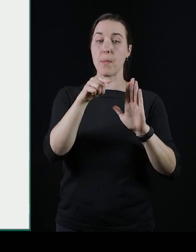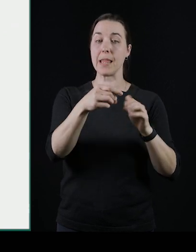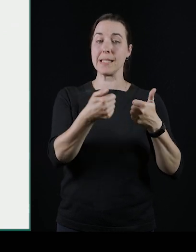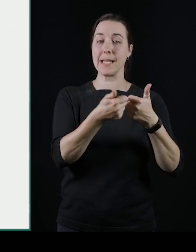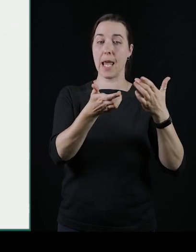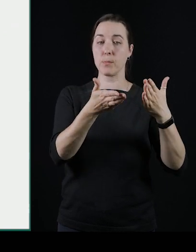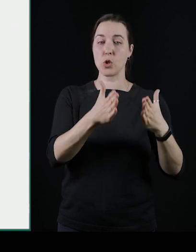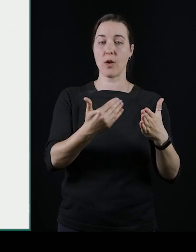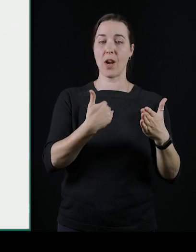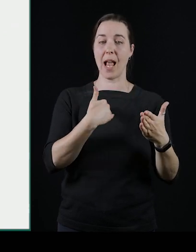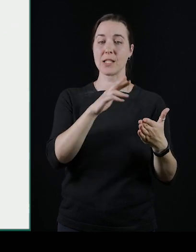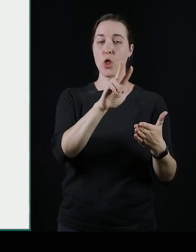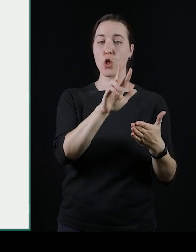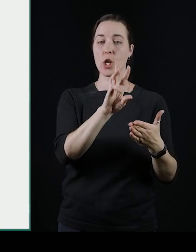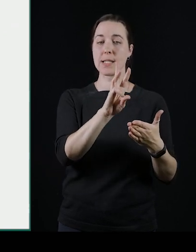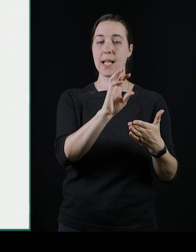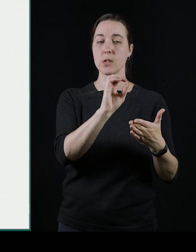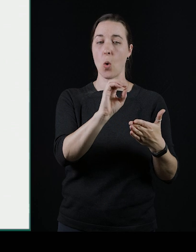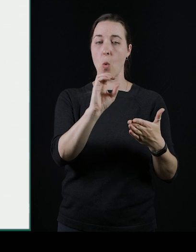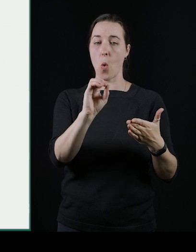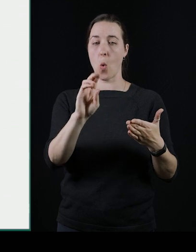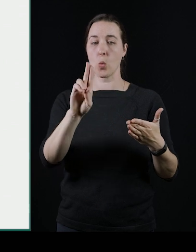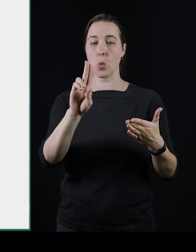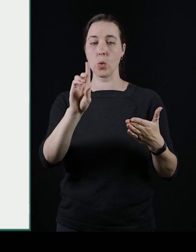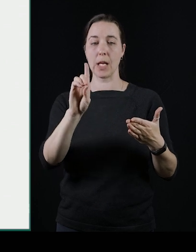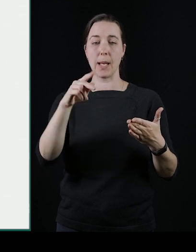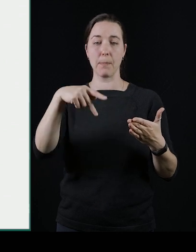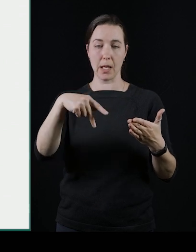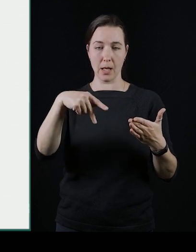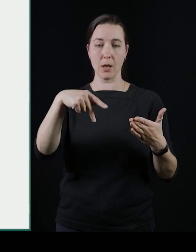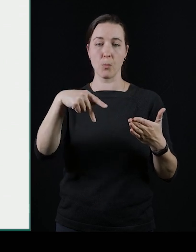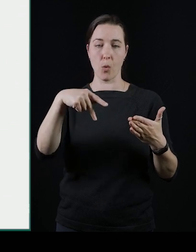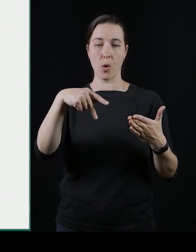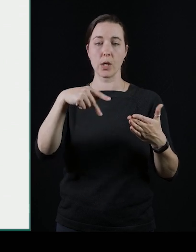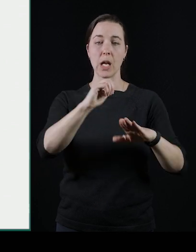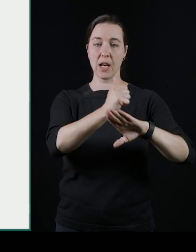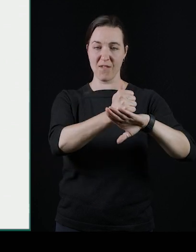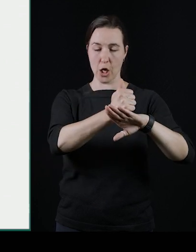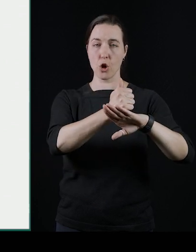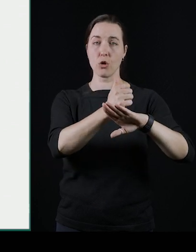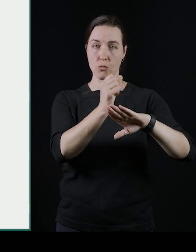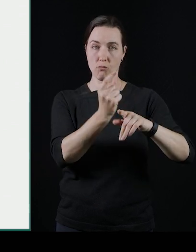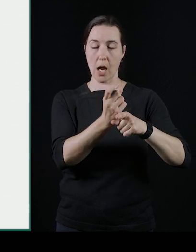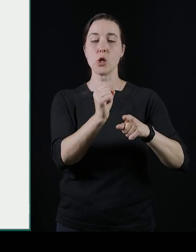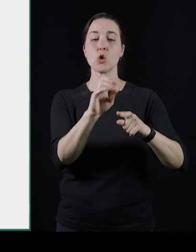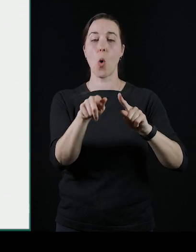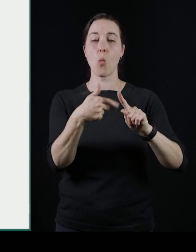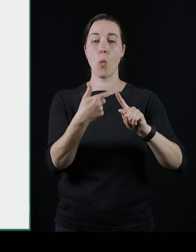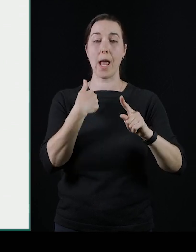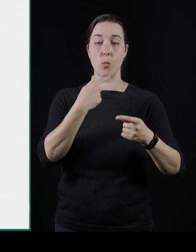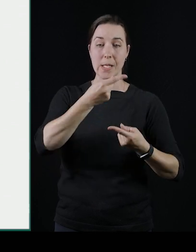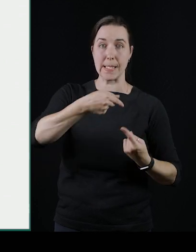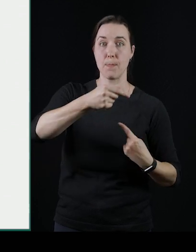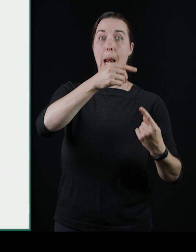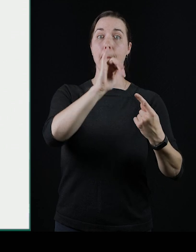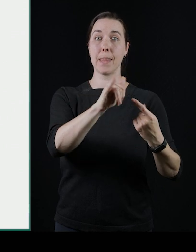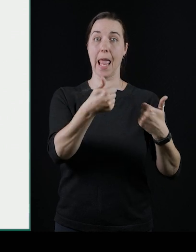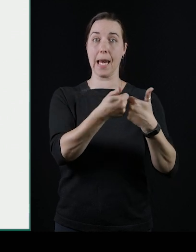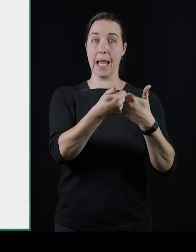this game server has 3600 UDP port configure, right? So when we spin up these game servers,